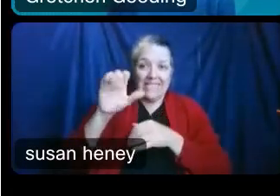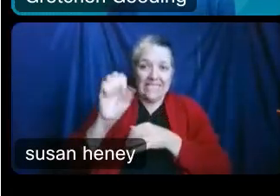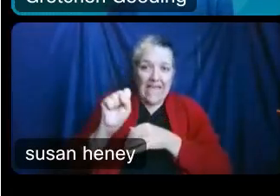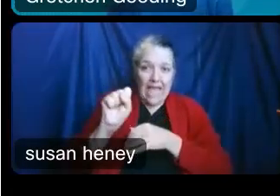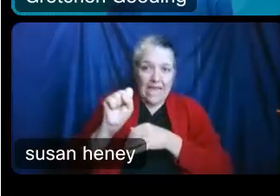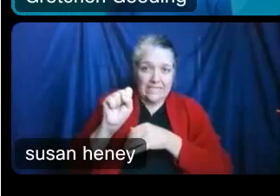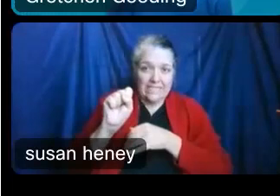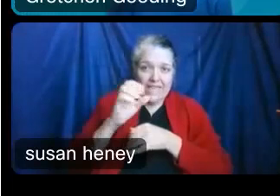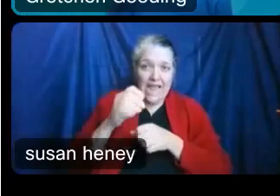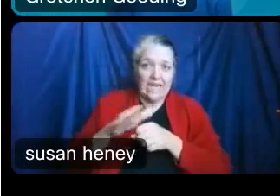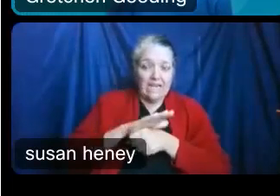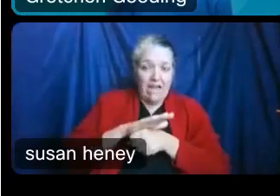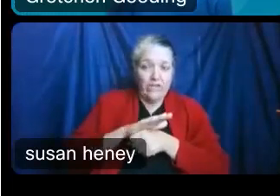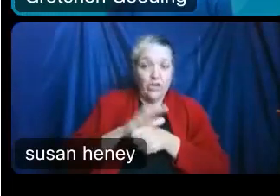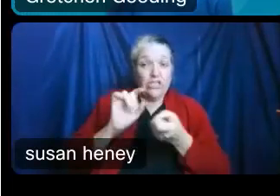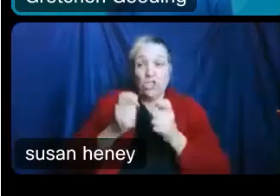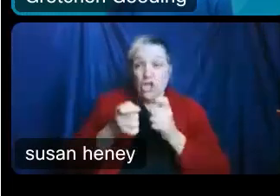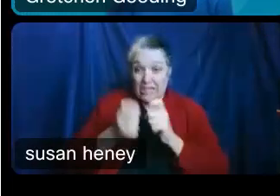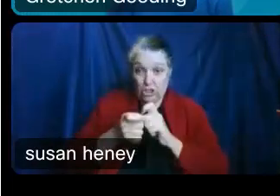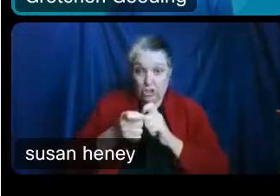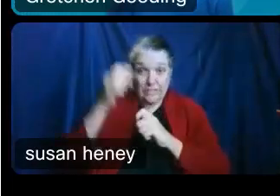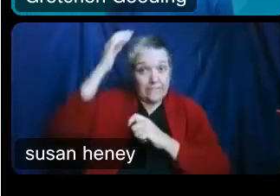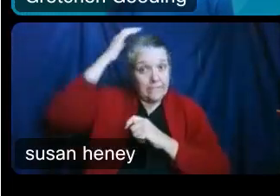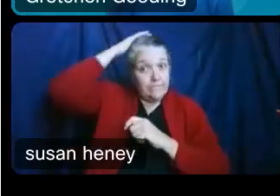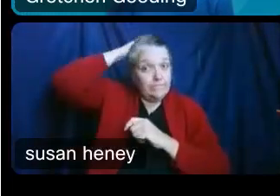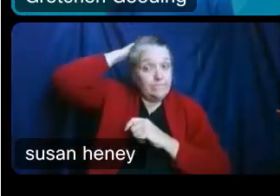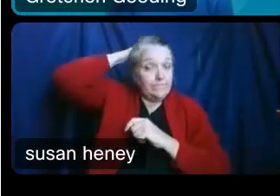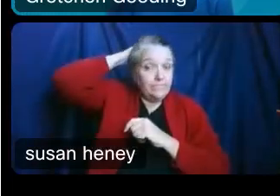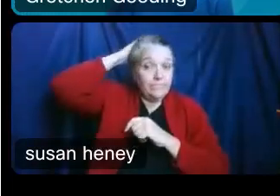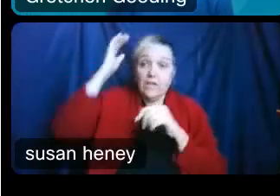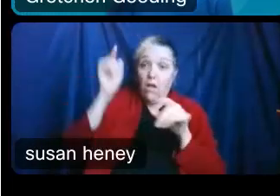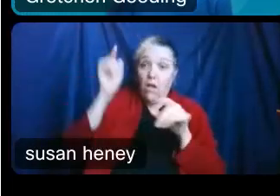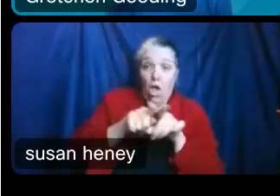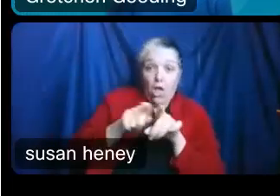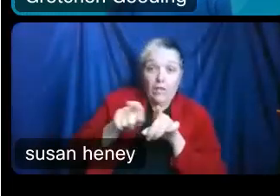what's changed for this release. I'll also briefly talk about the various tools you can